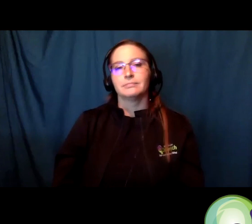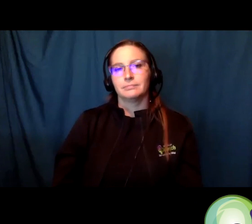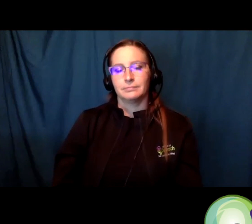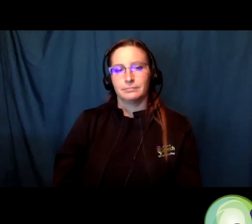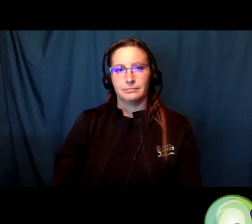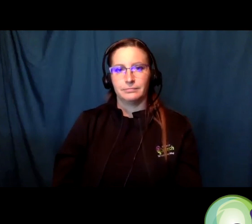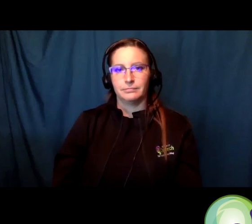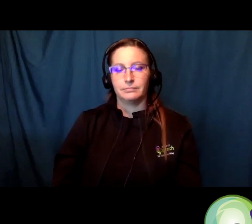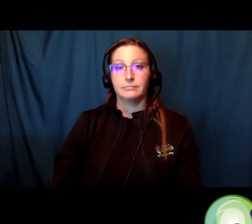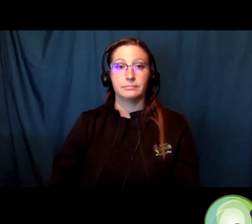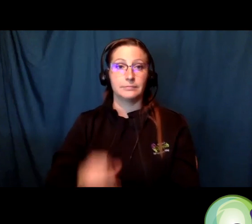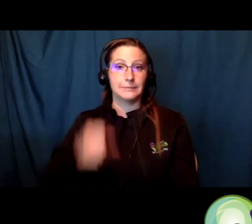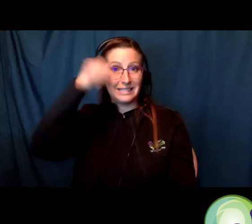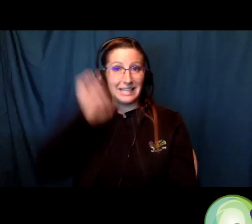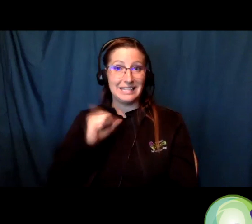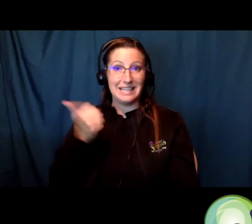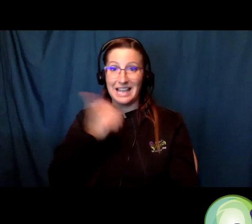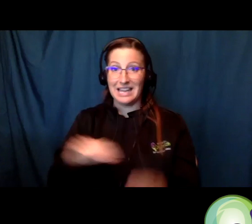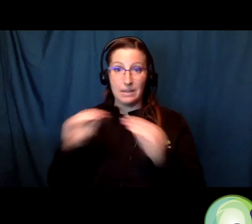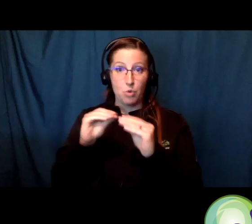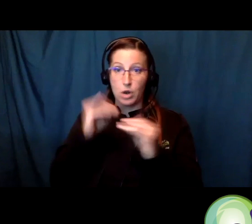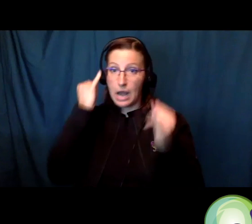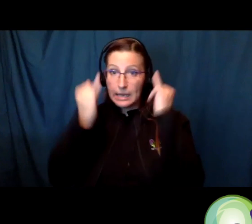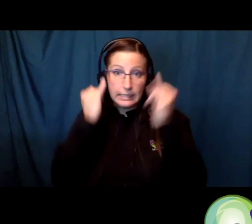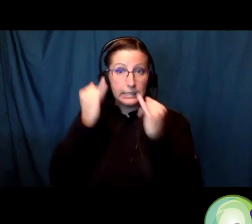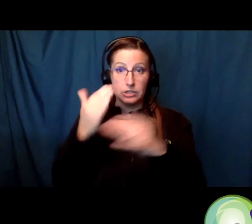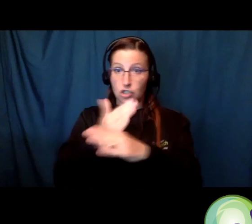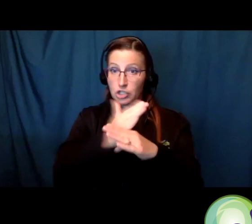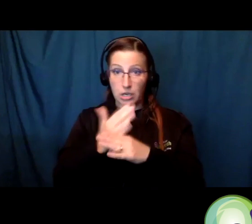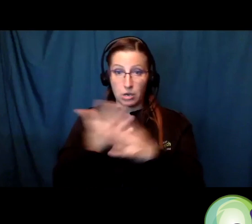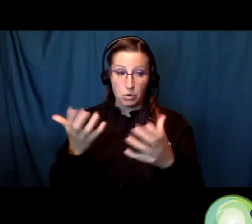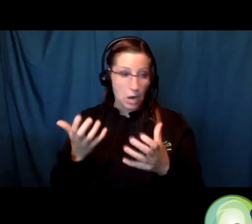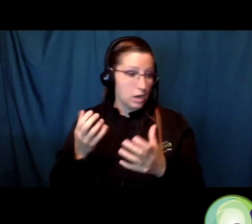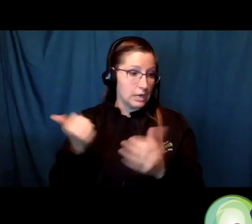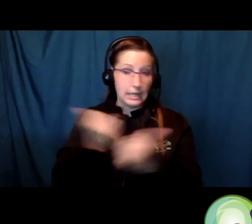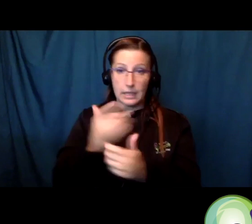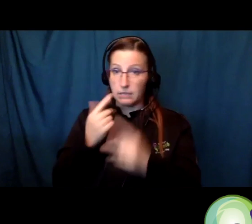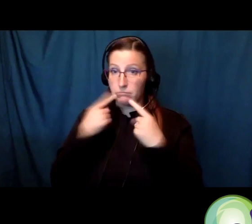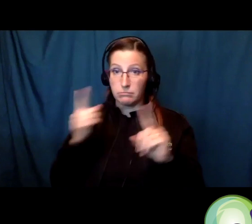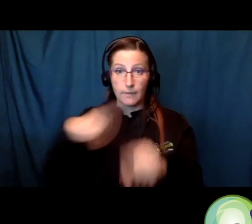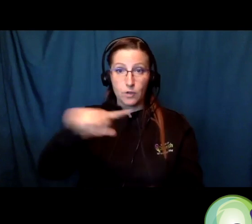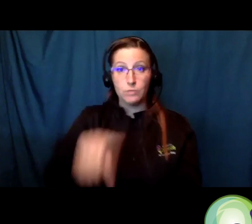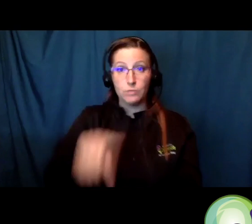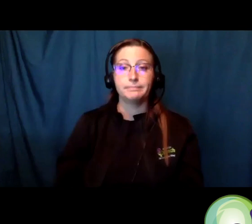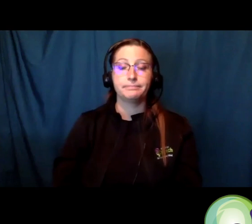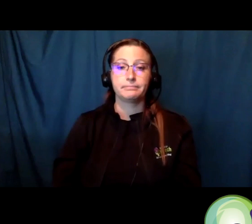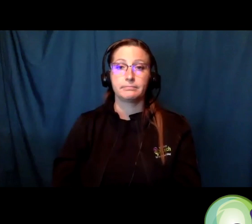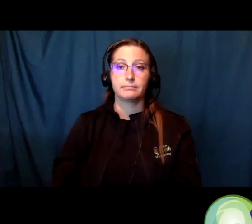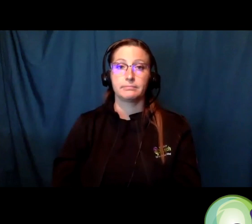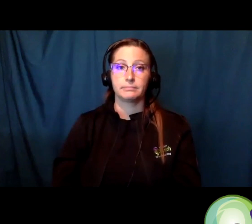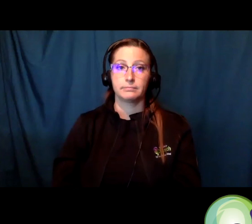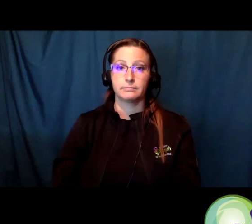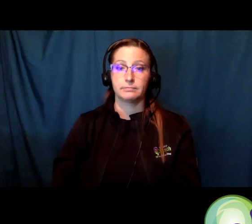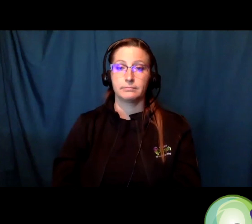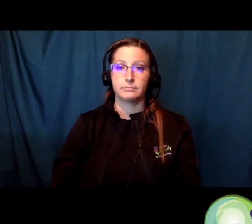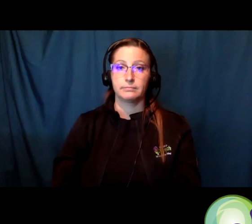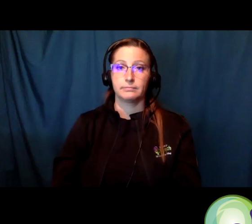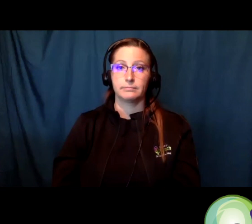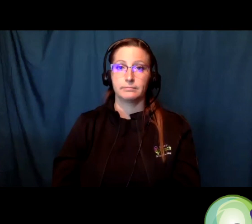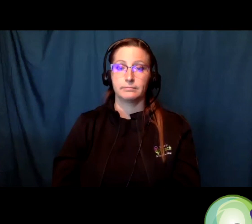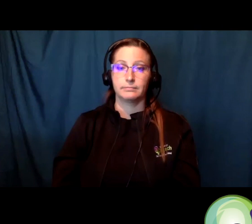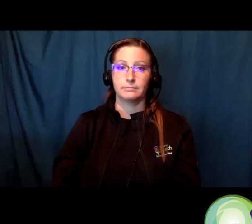Stacie: So anyone else have some ideas to share that that worked well for you?